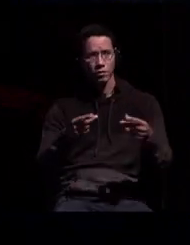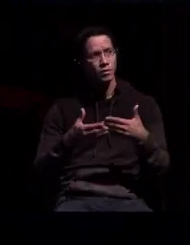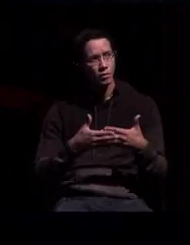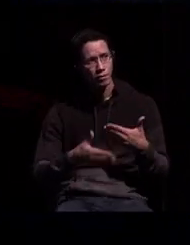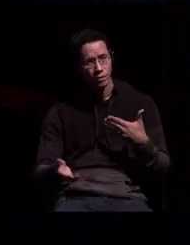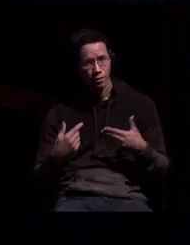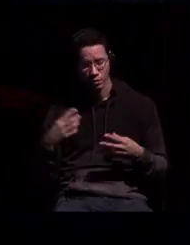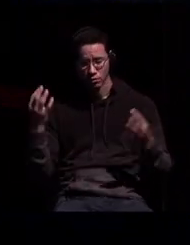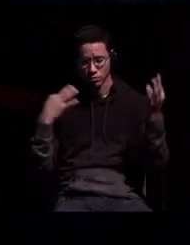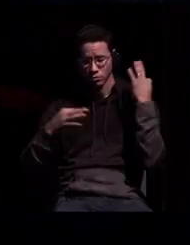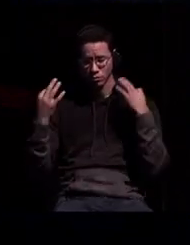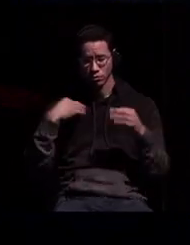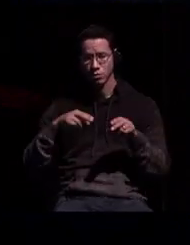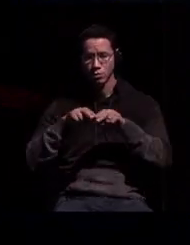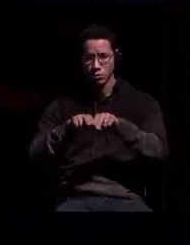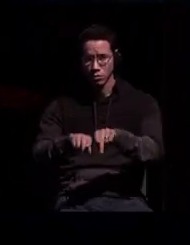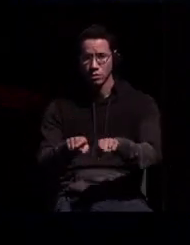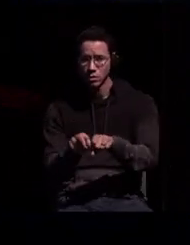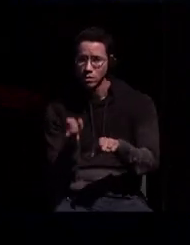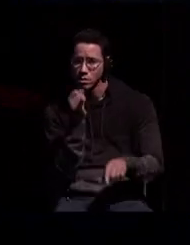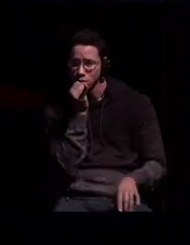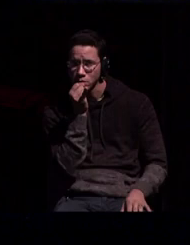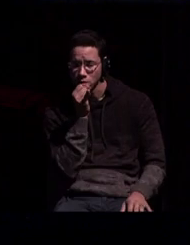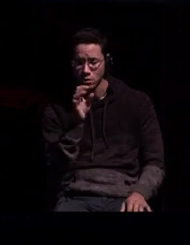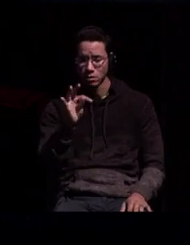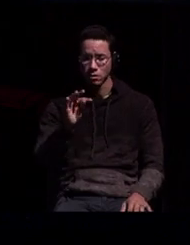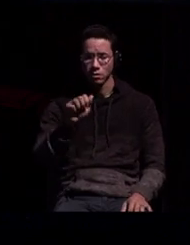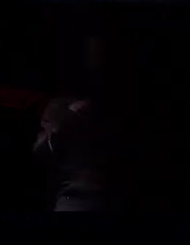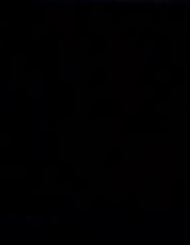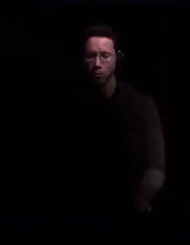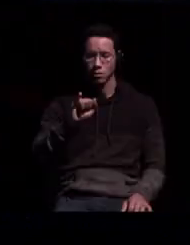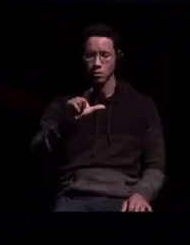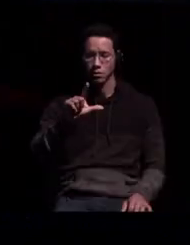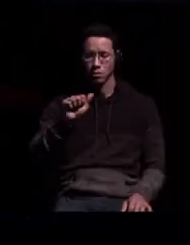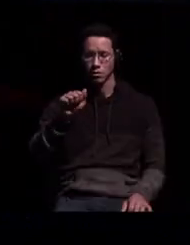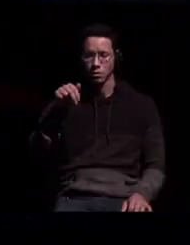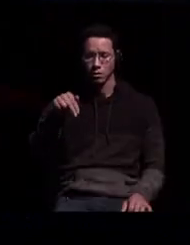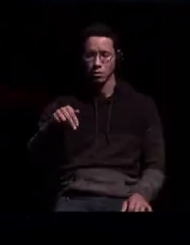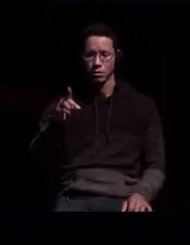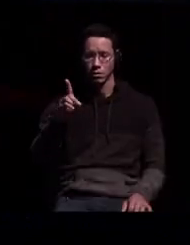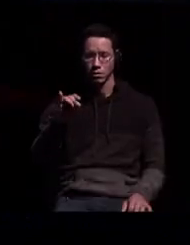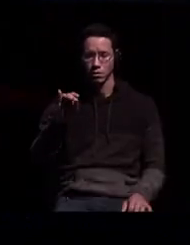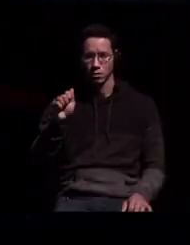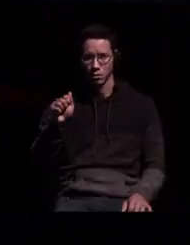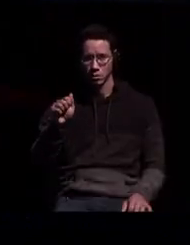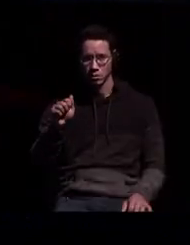In Thailand for example... the situation with the sexual exploitation